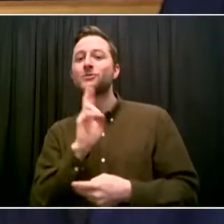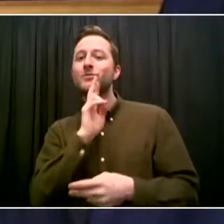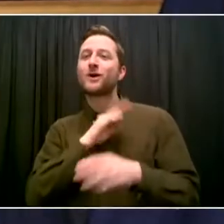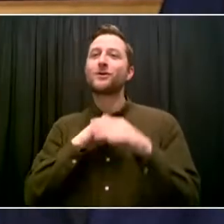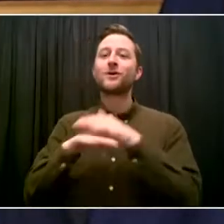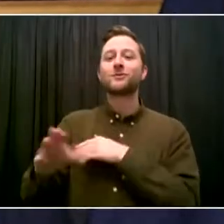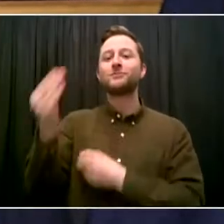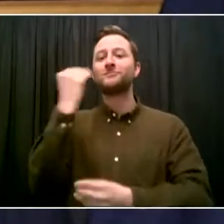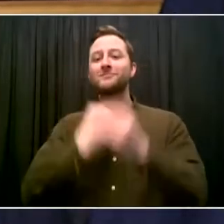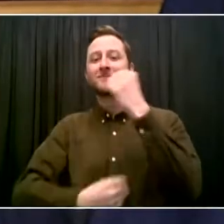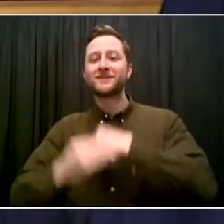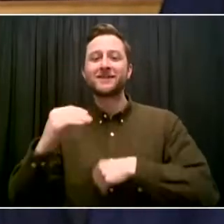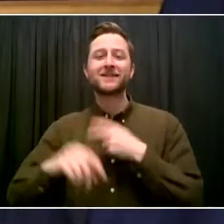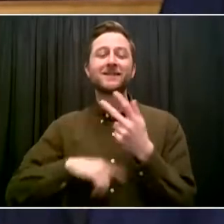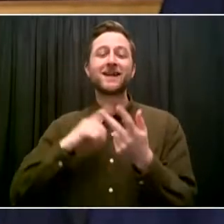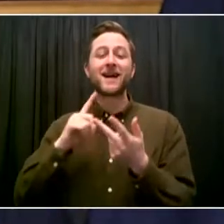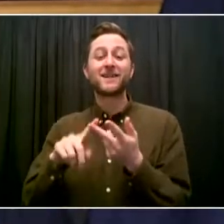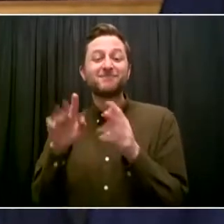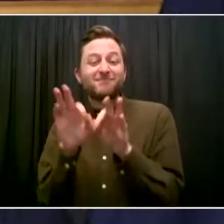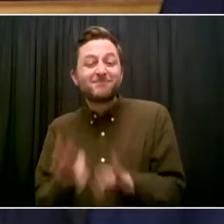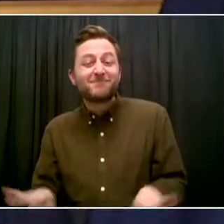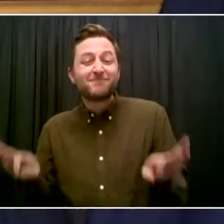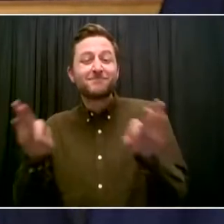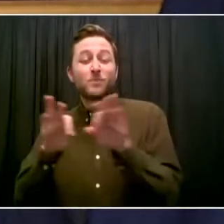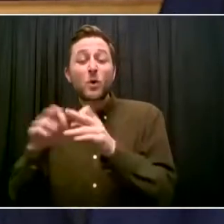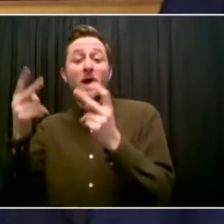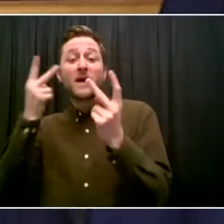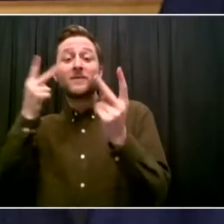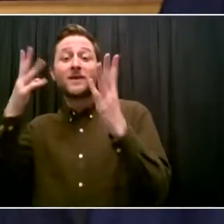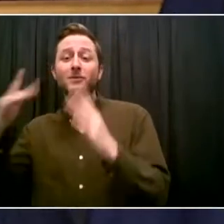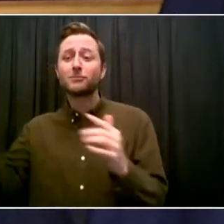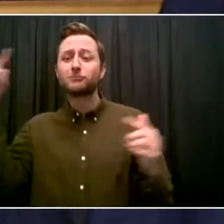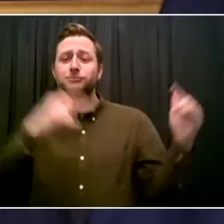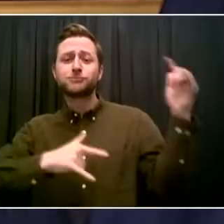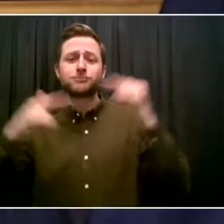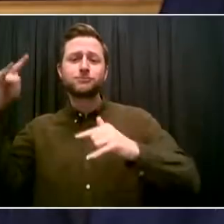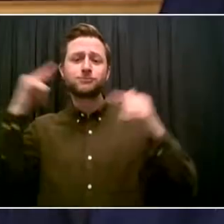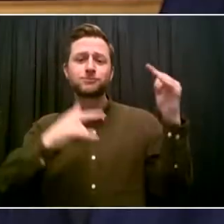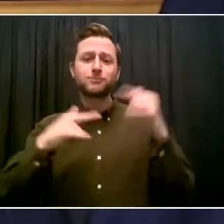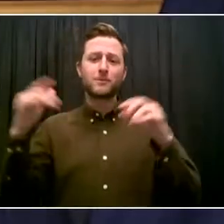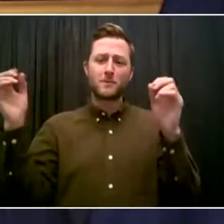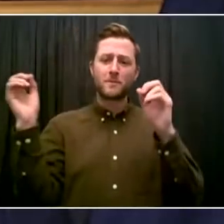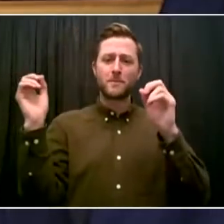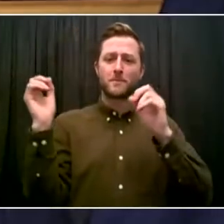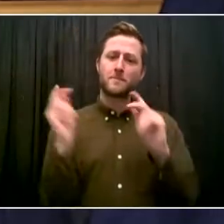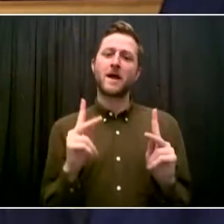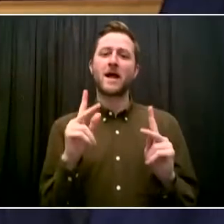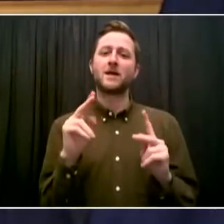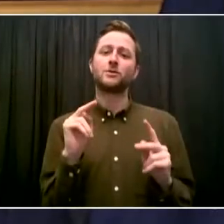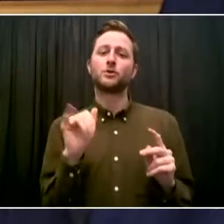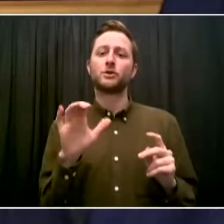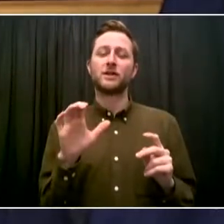TO SHOW THE ENERGY TO GET BACK OUT AND A SAFEWAY.